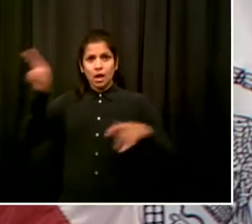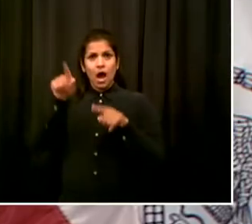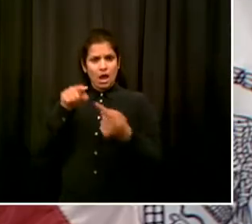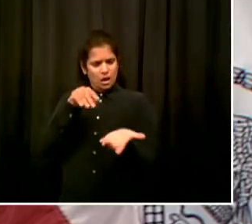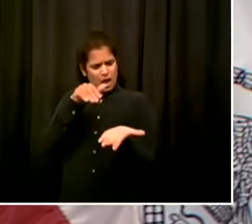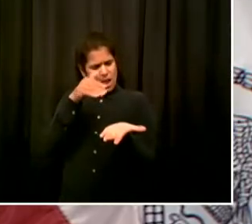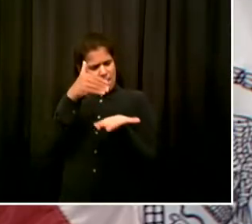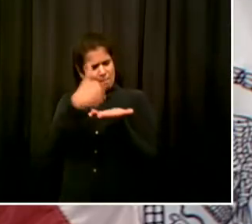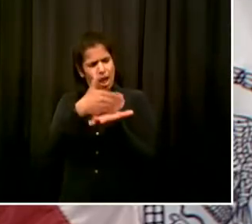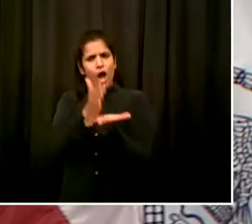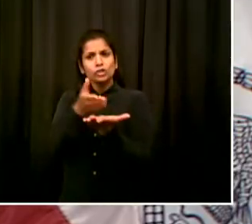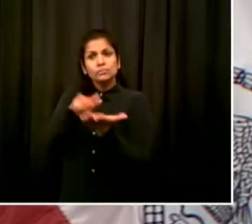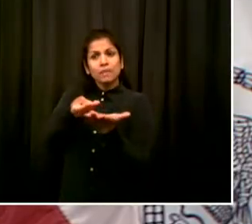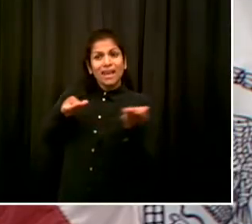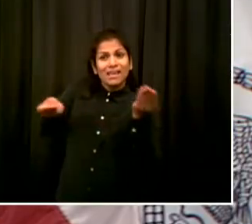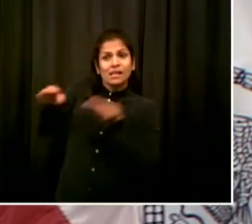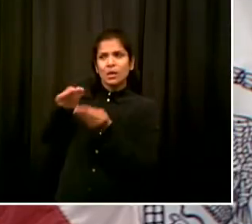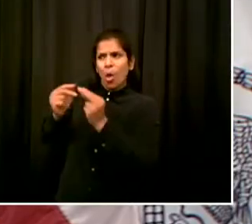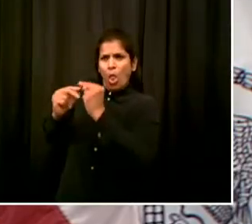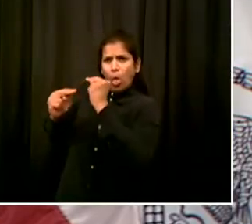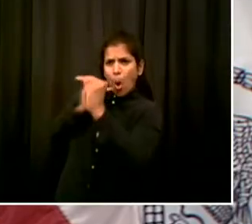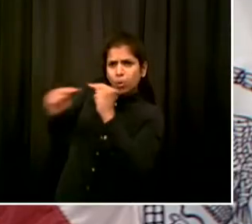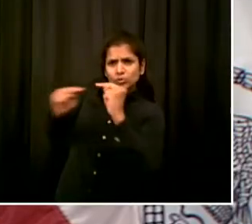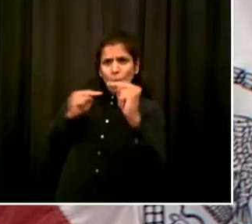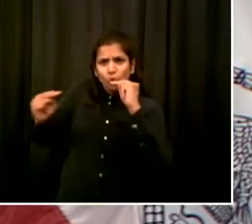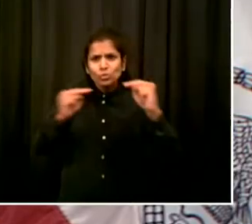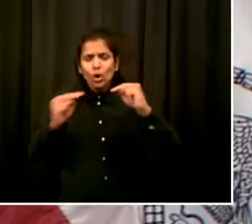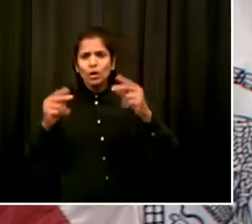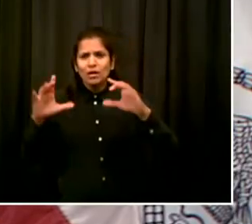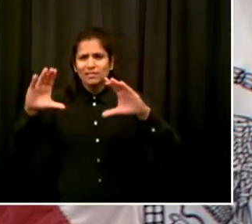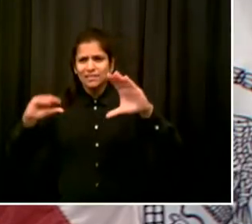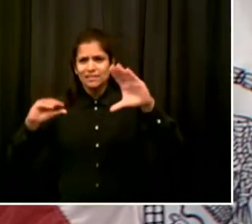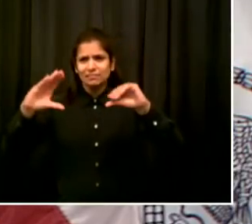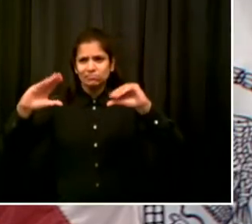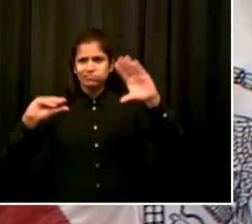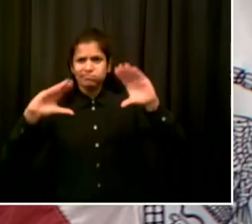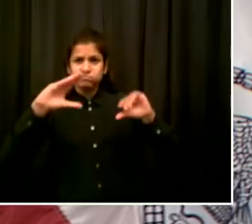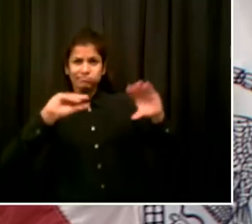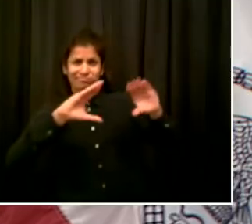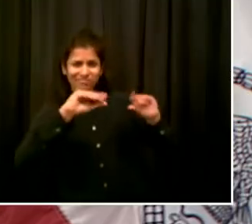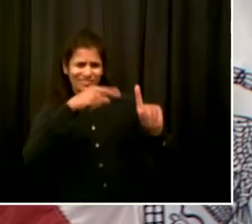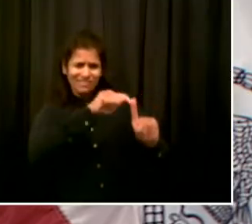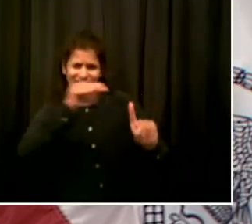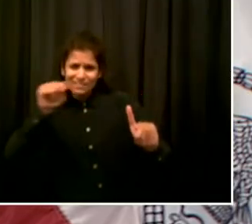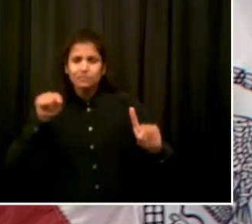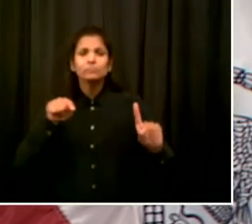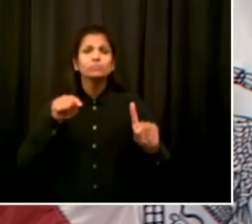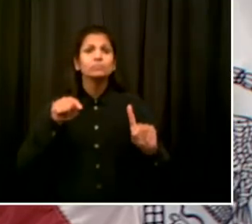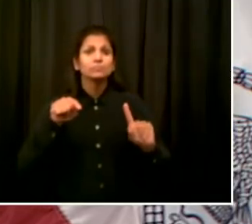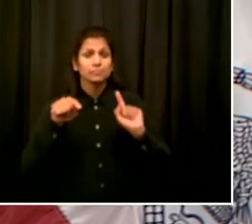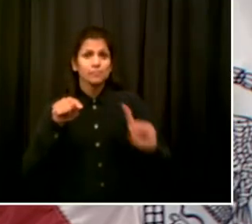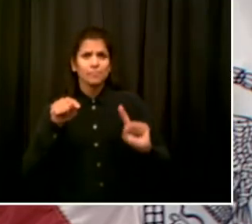PREHISTORICAL AND I KNOW THIS IS A DIFFICULT BUDGET WITH THE